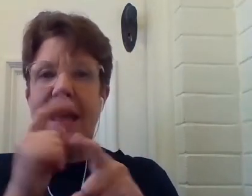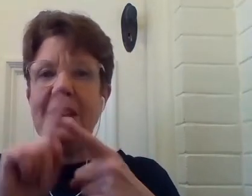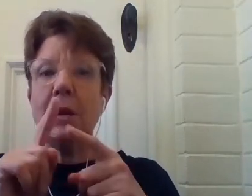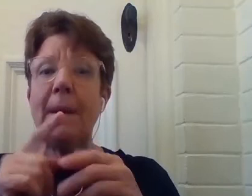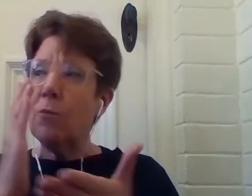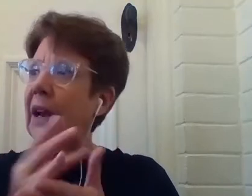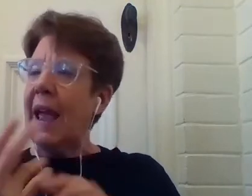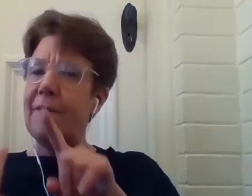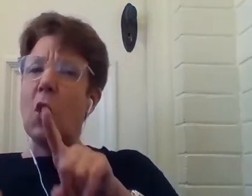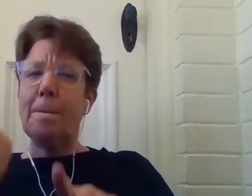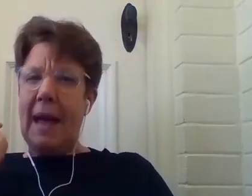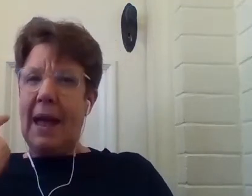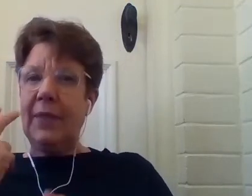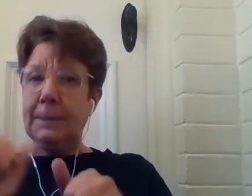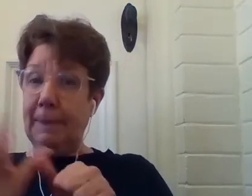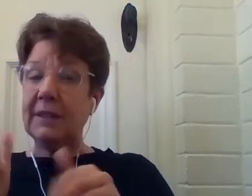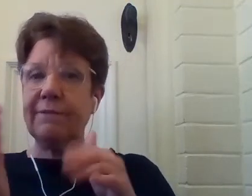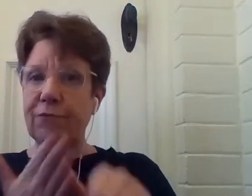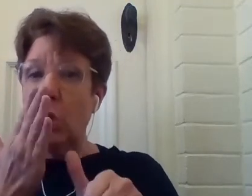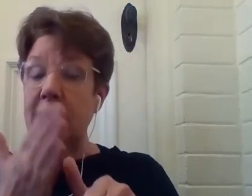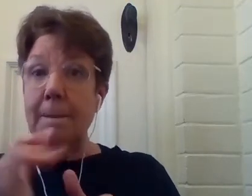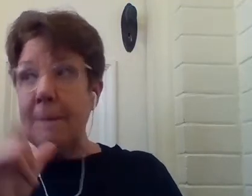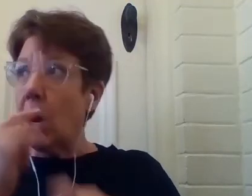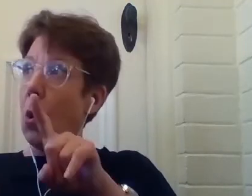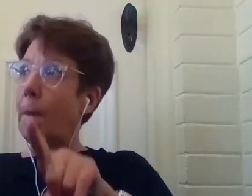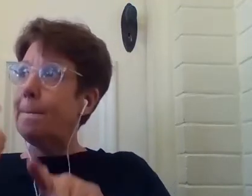that works. Even g -- even if you can just identify one or two types